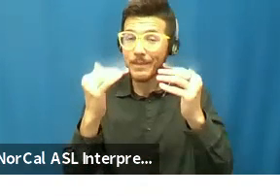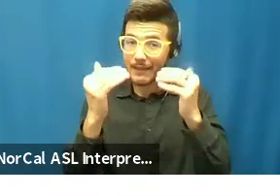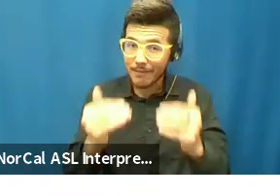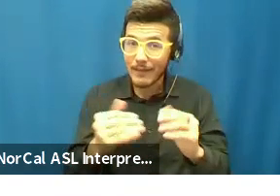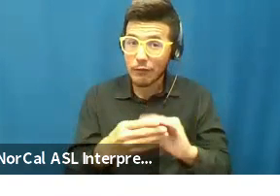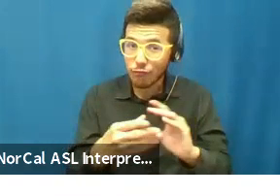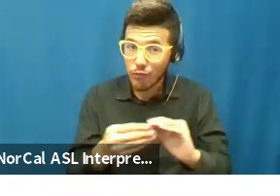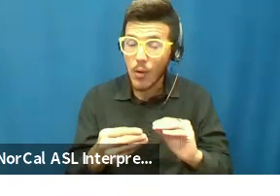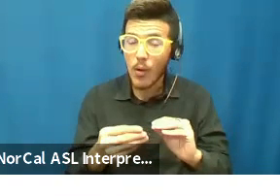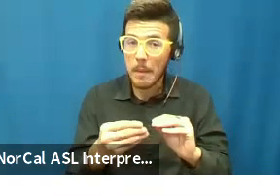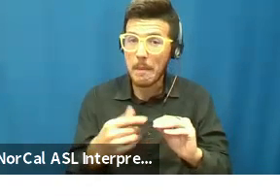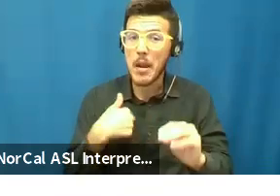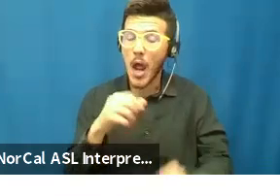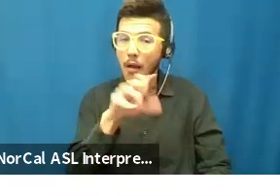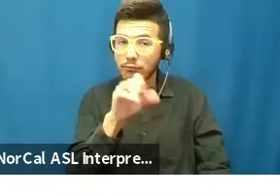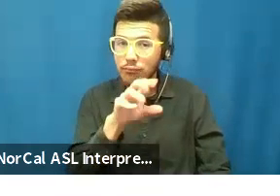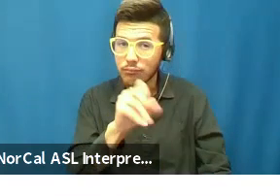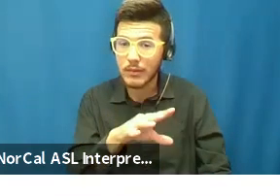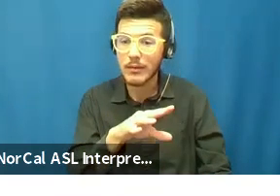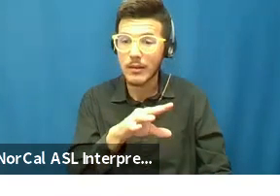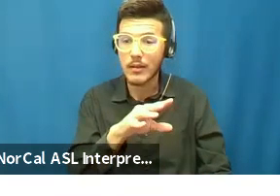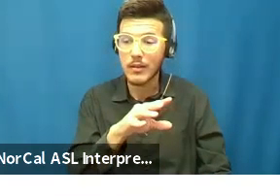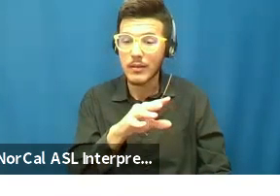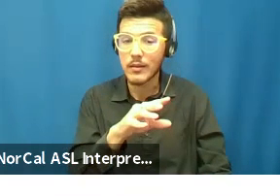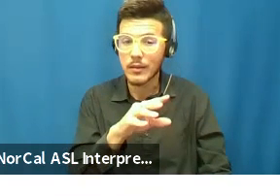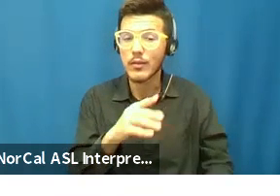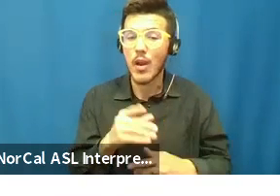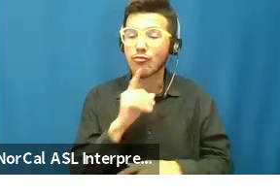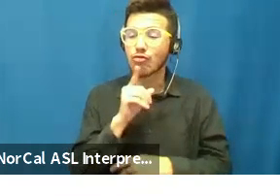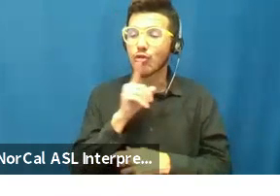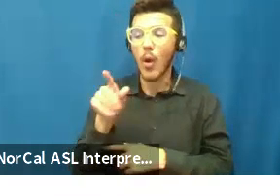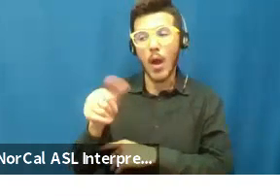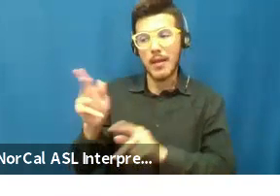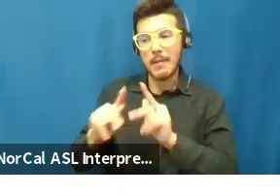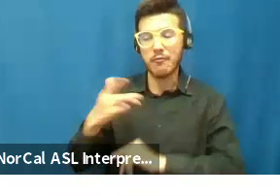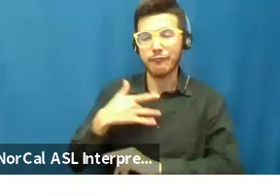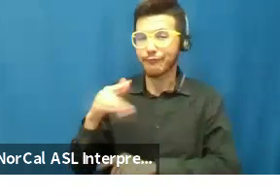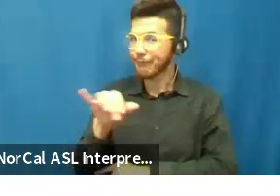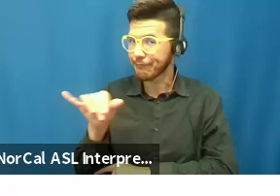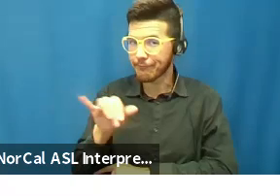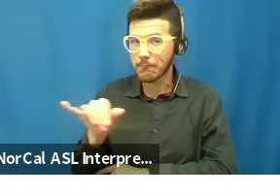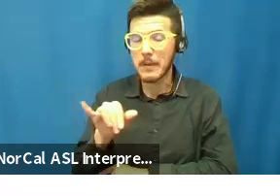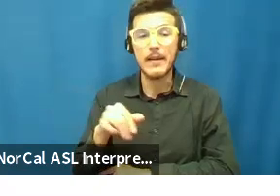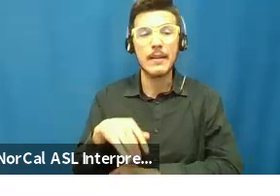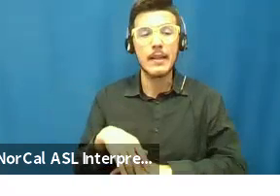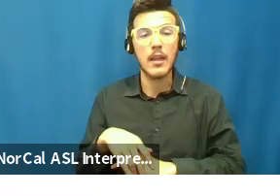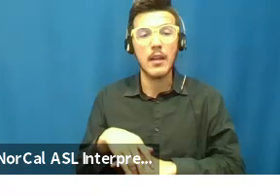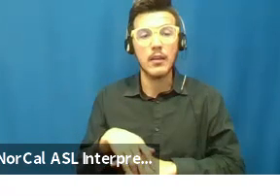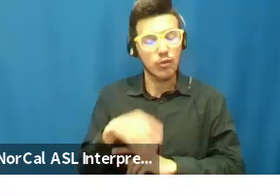which I'm sure are what a lot of people are feeling. One is mortified to hear that